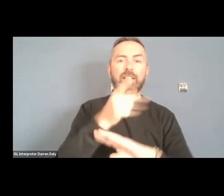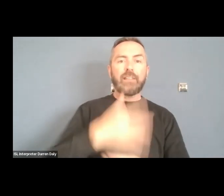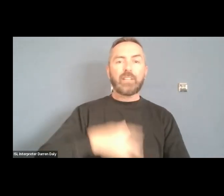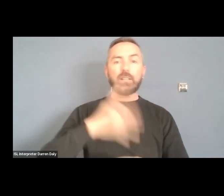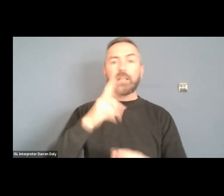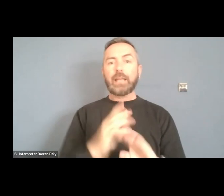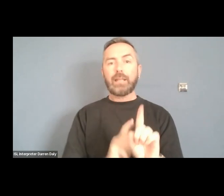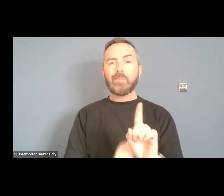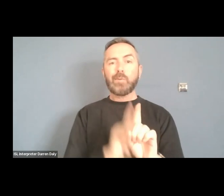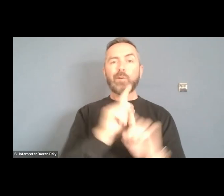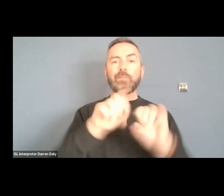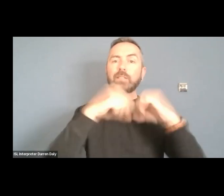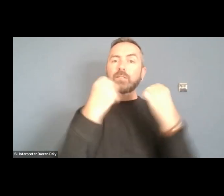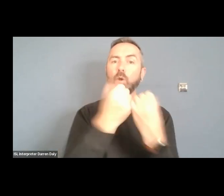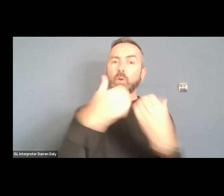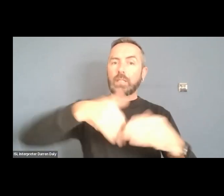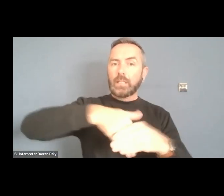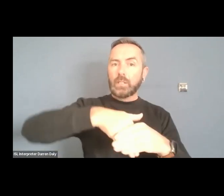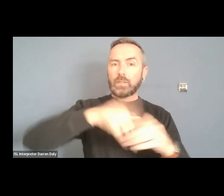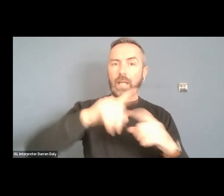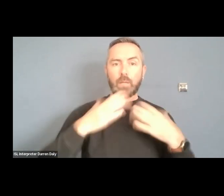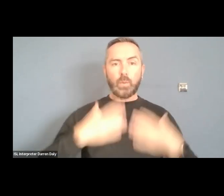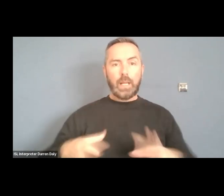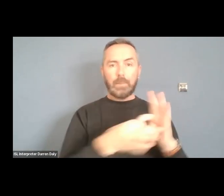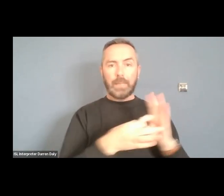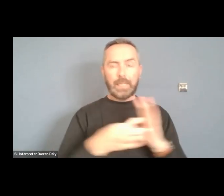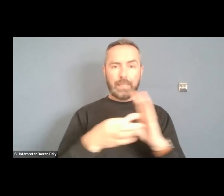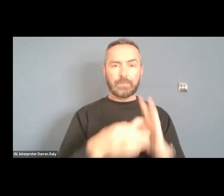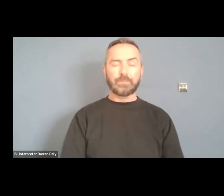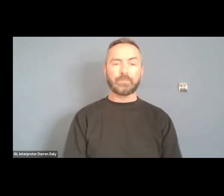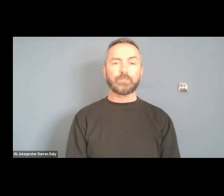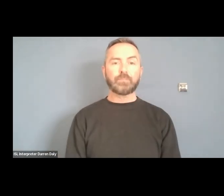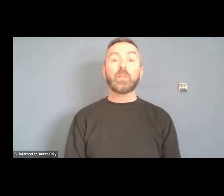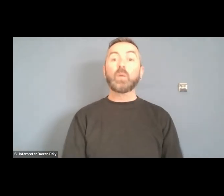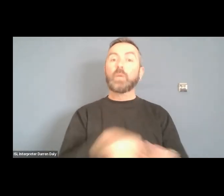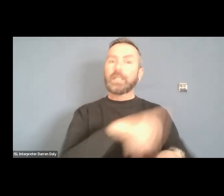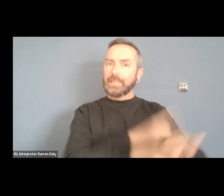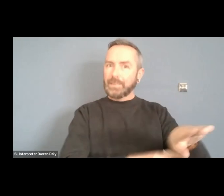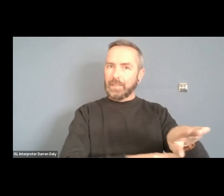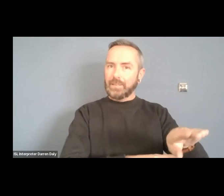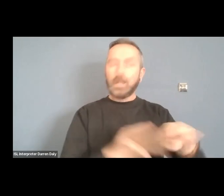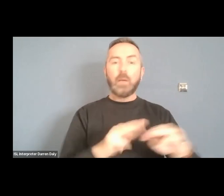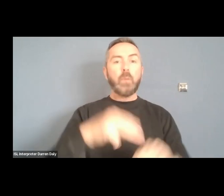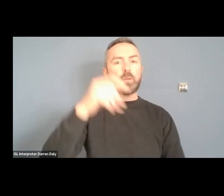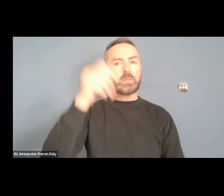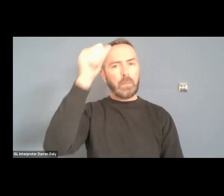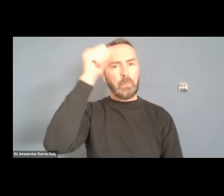social inclusion and well-being of people with disabilities. So the top or the most popular interventions that were supported